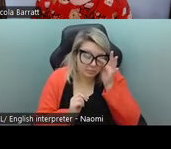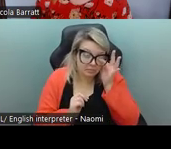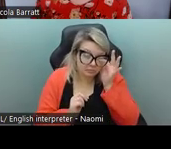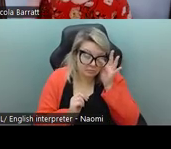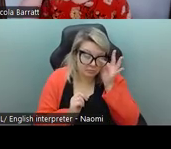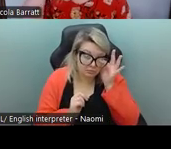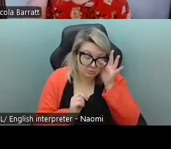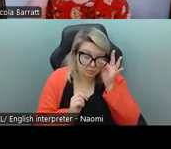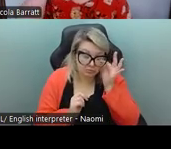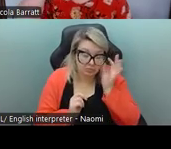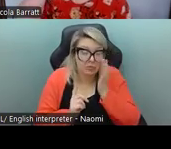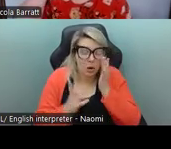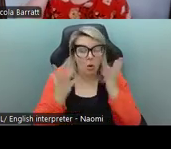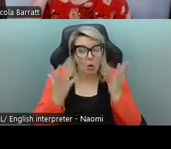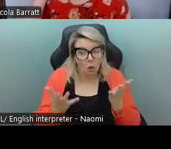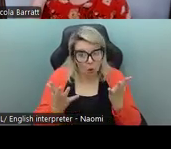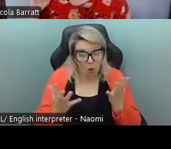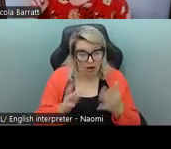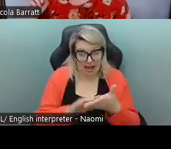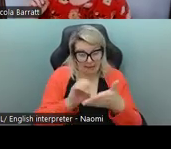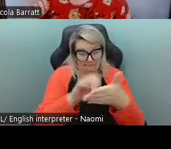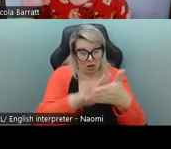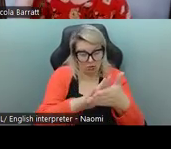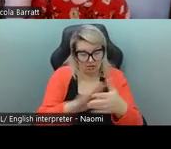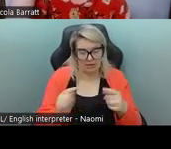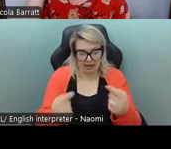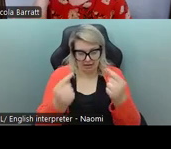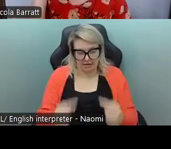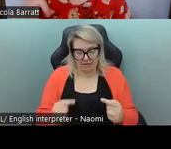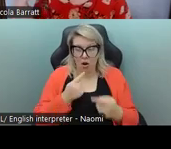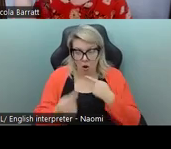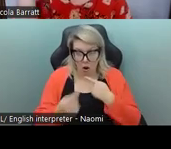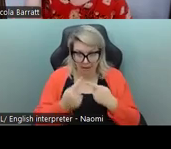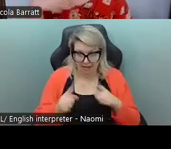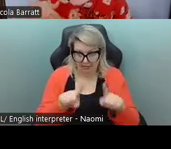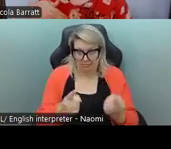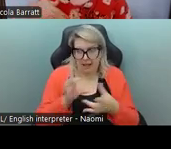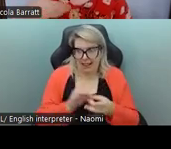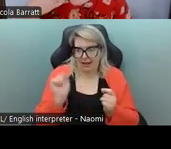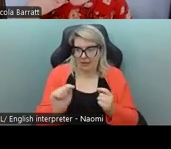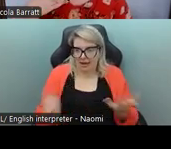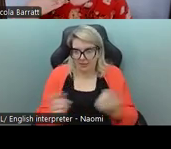Or you could try sharing the link in the comments instead. You do your post as normal, and then you put the link into the comments.